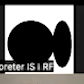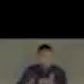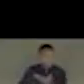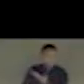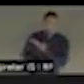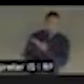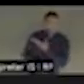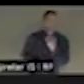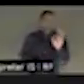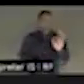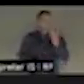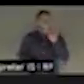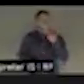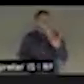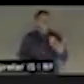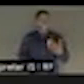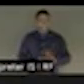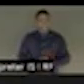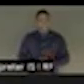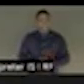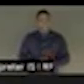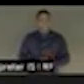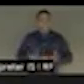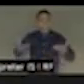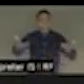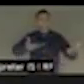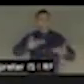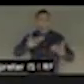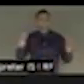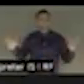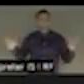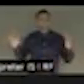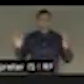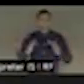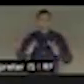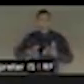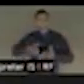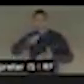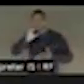Welcome back, everyone. So let's see if we can continue this.